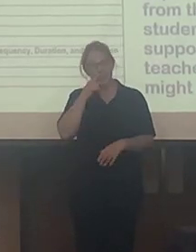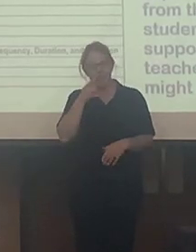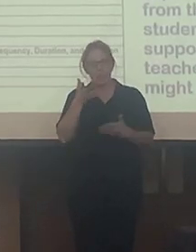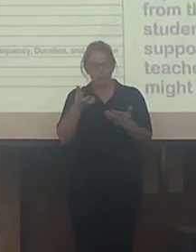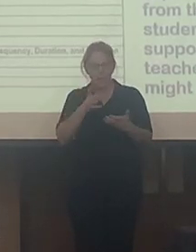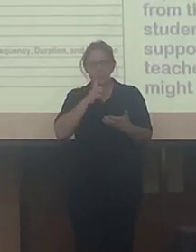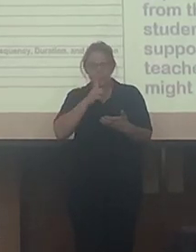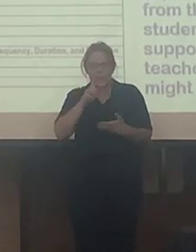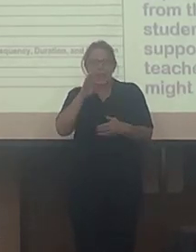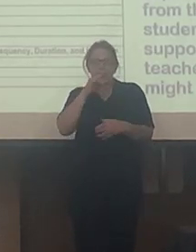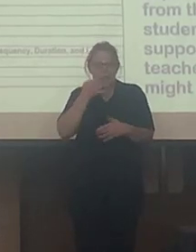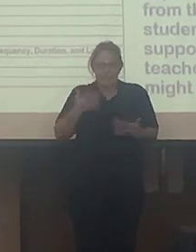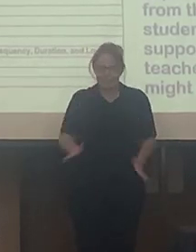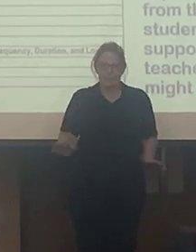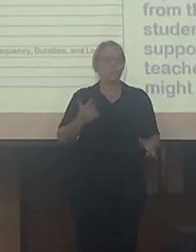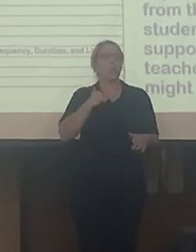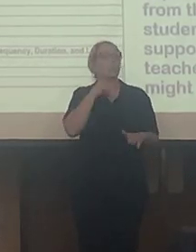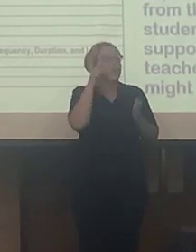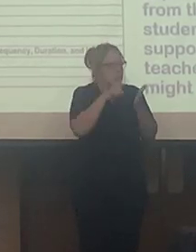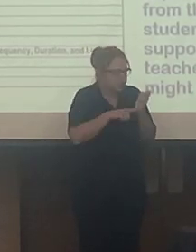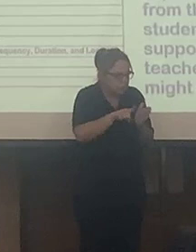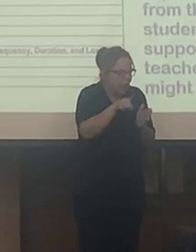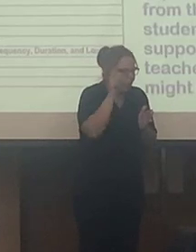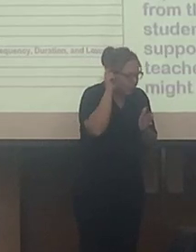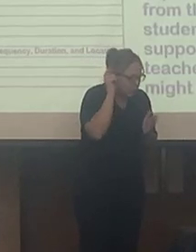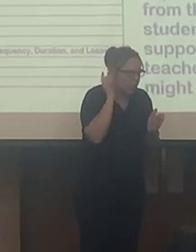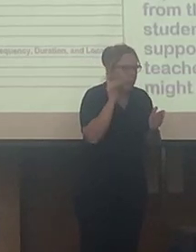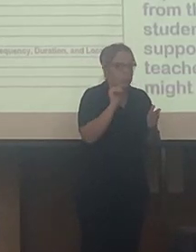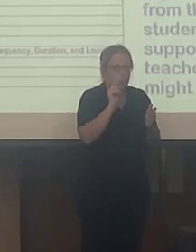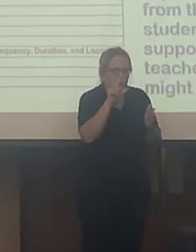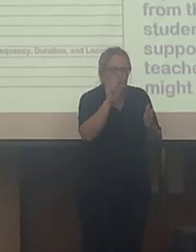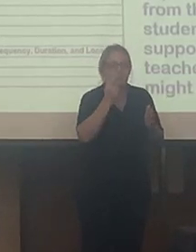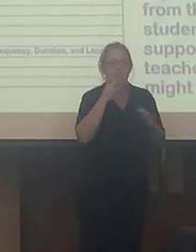so we check their instruments the school checks their instruments families check their instruments